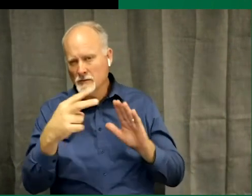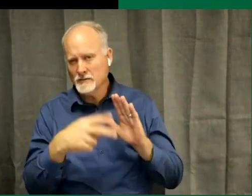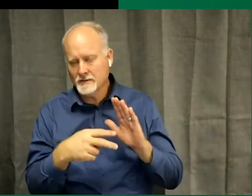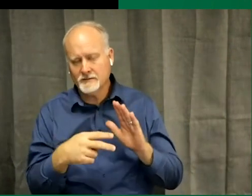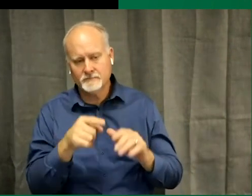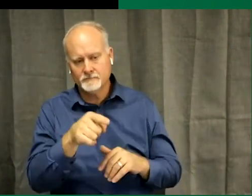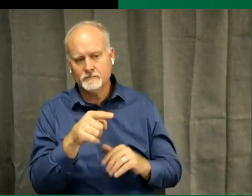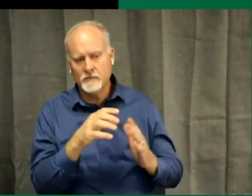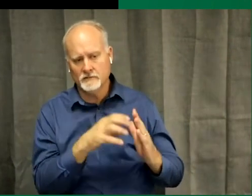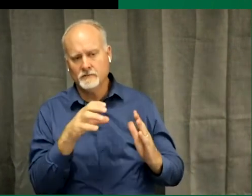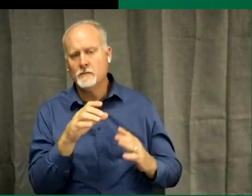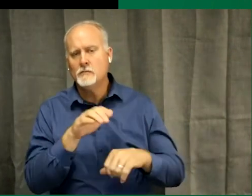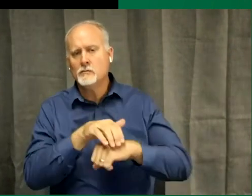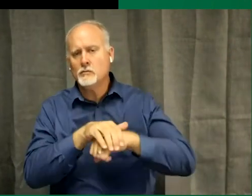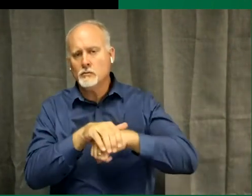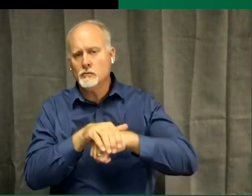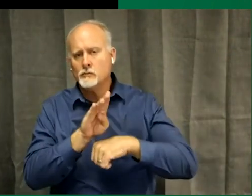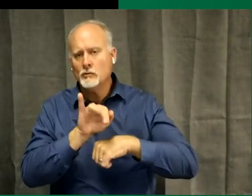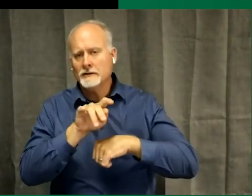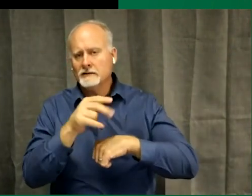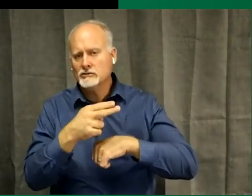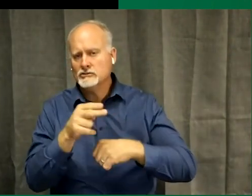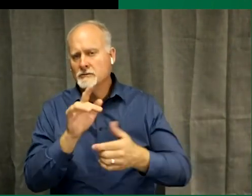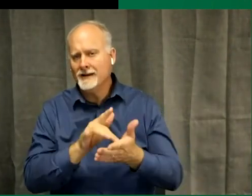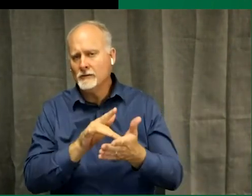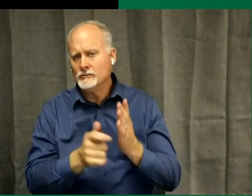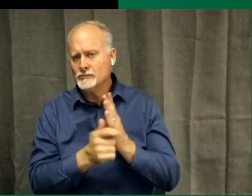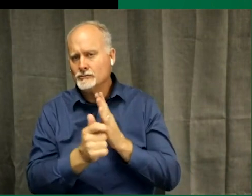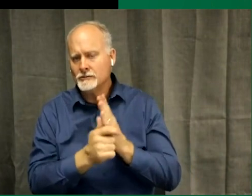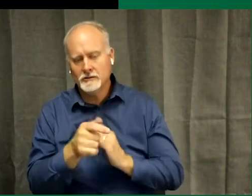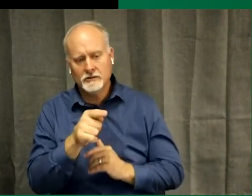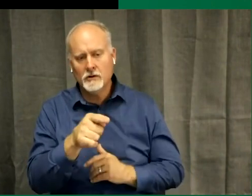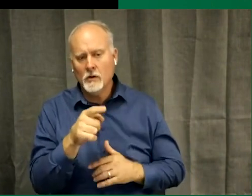article in the british medical journal talking about what activities really lead to the high